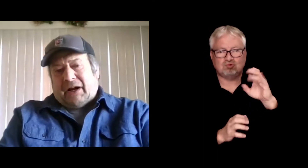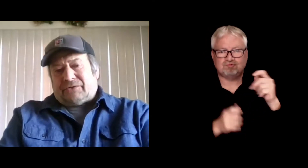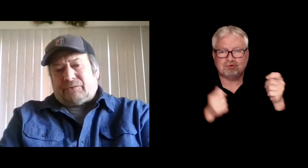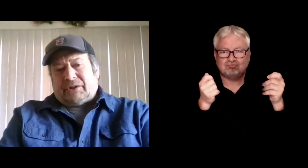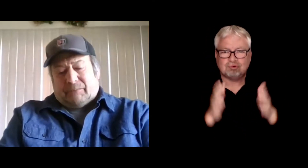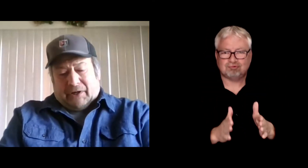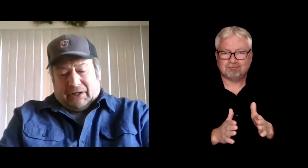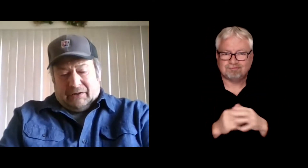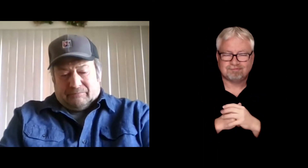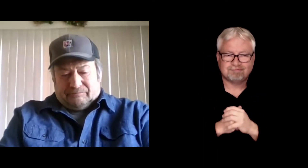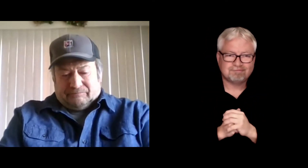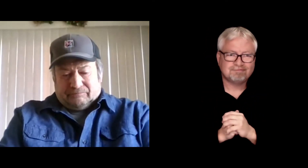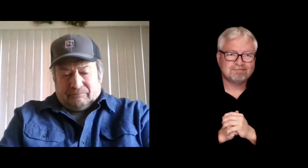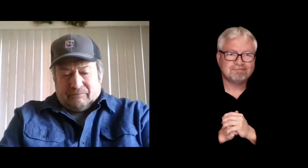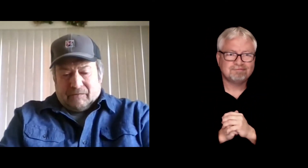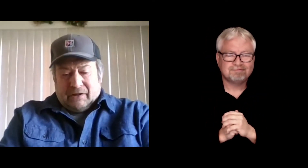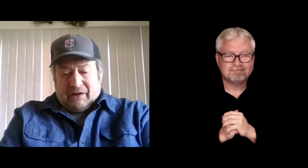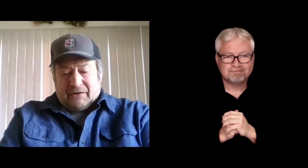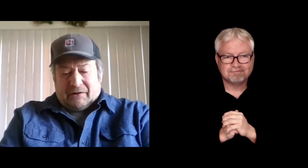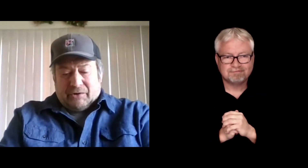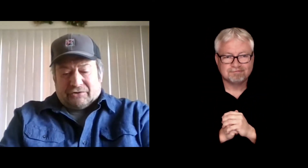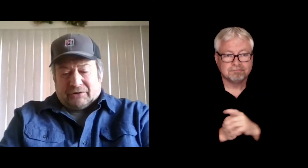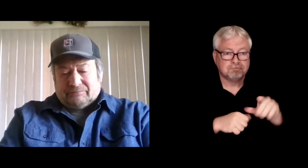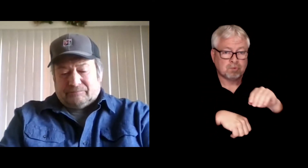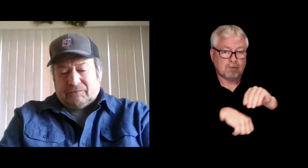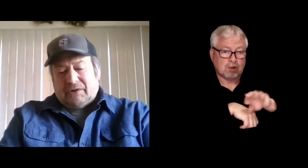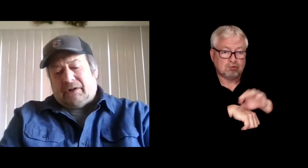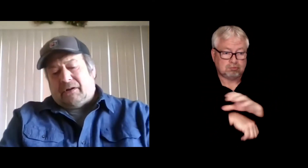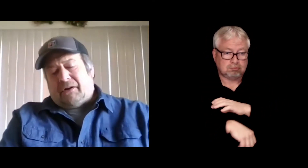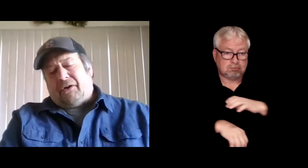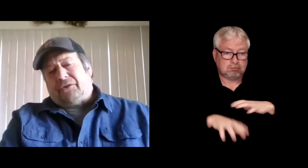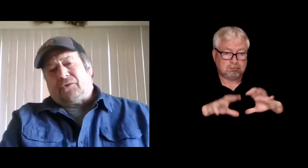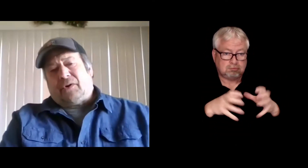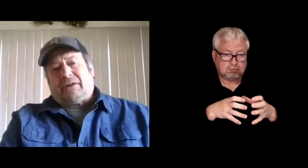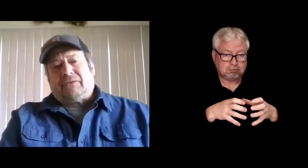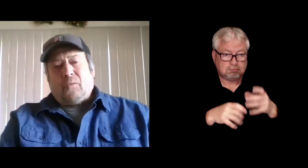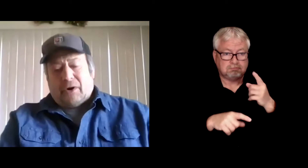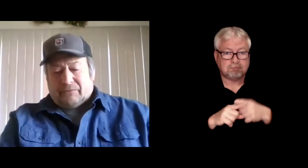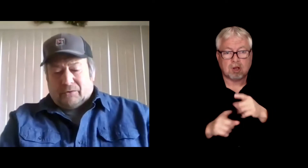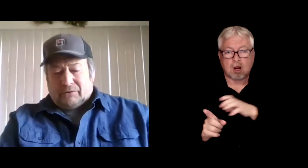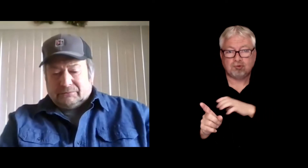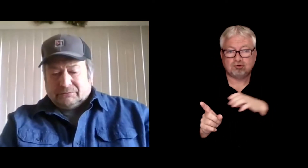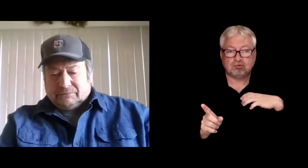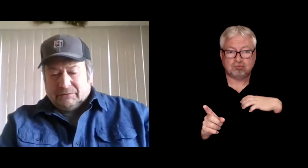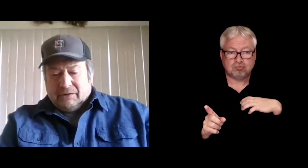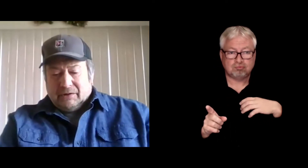The Advisory Committee and the Commission also had very wonderful